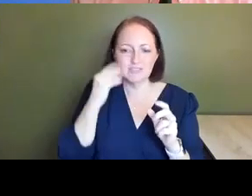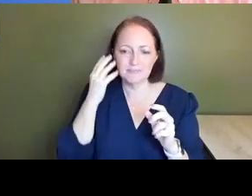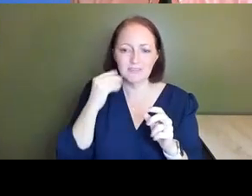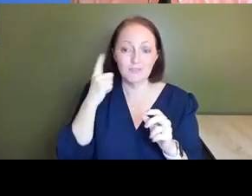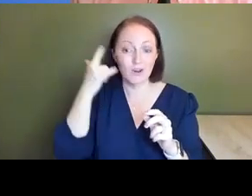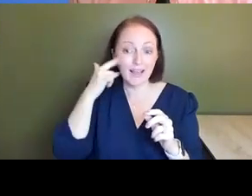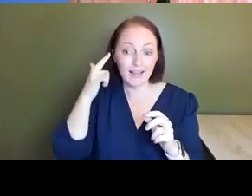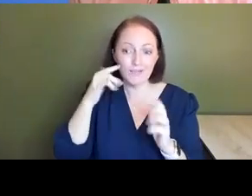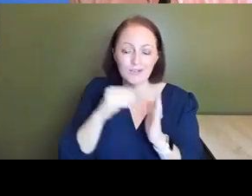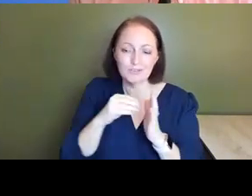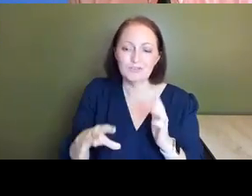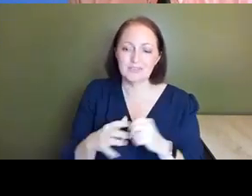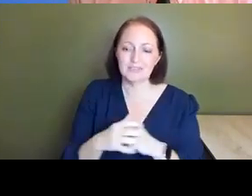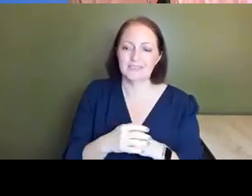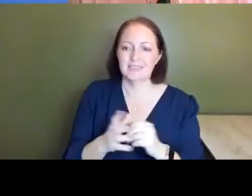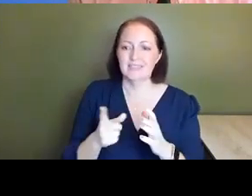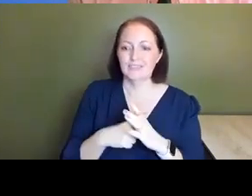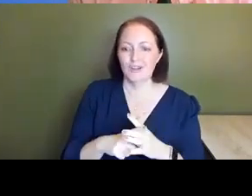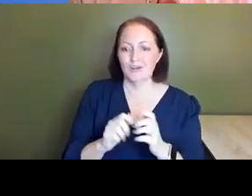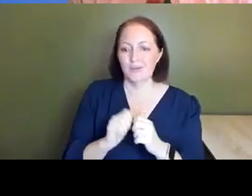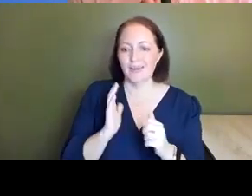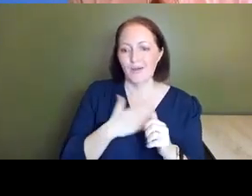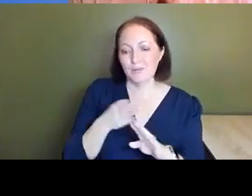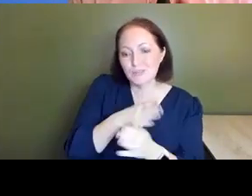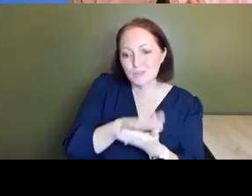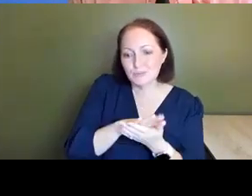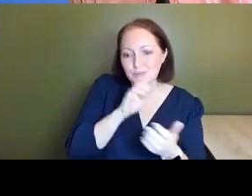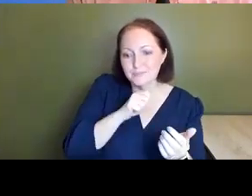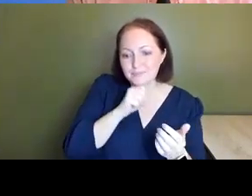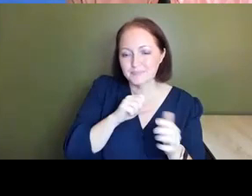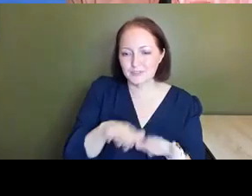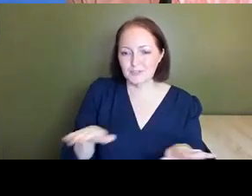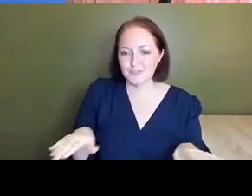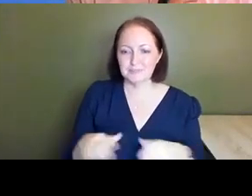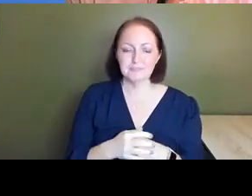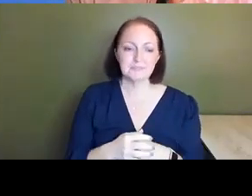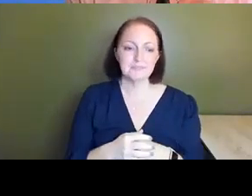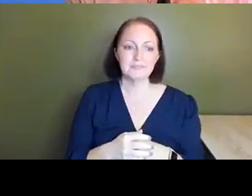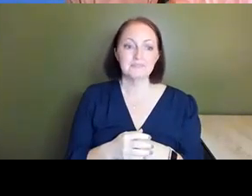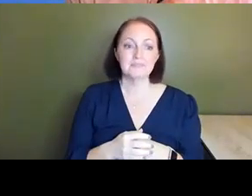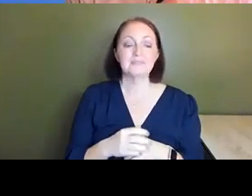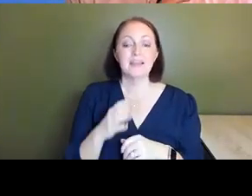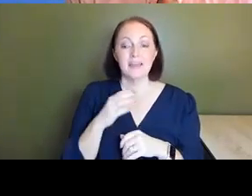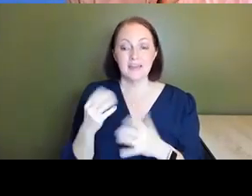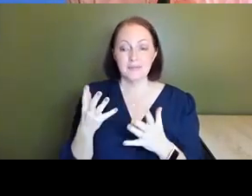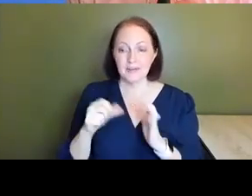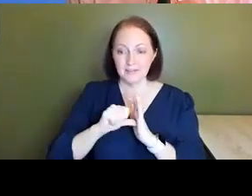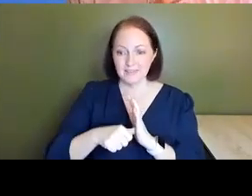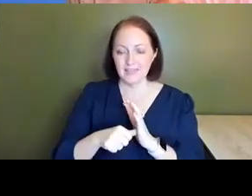students starting with our preschoolers. We also want to emphasize that these investments